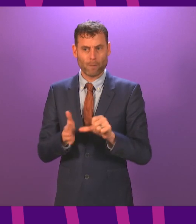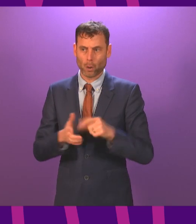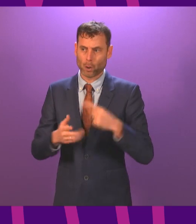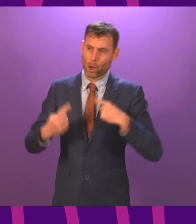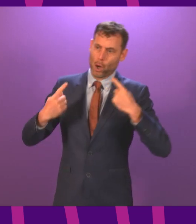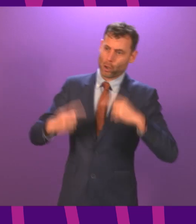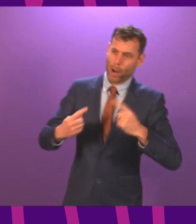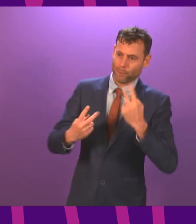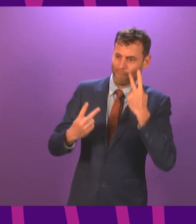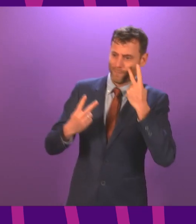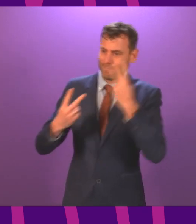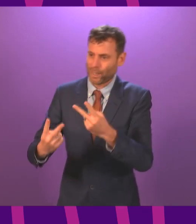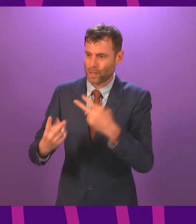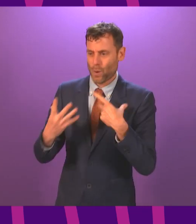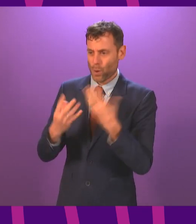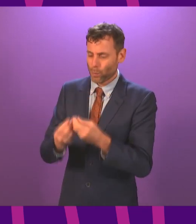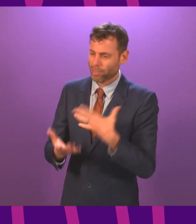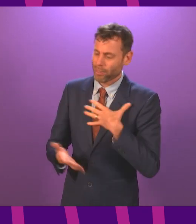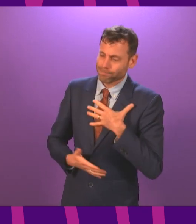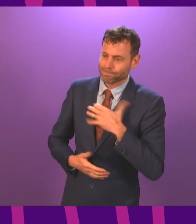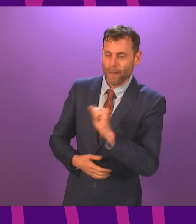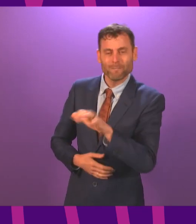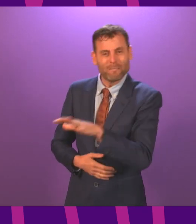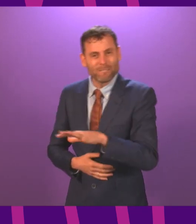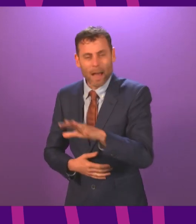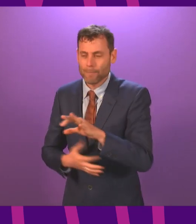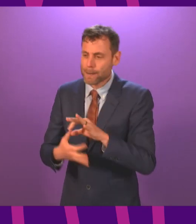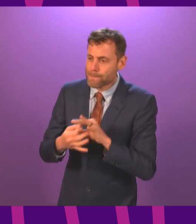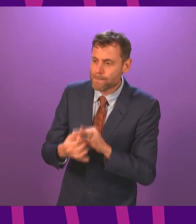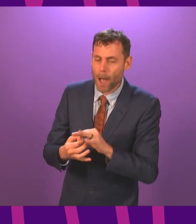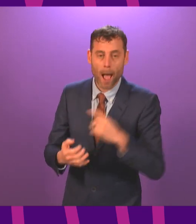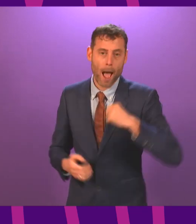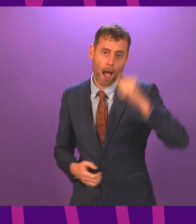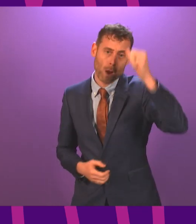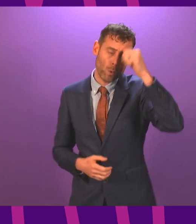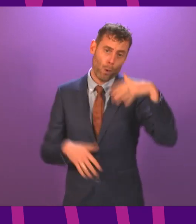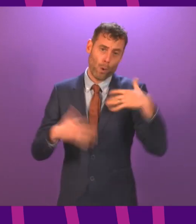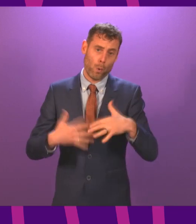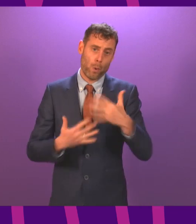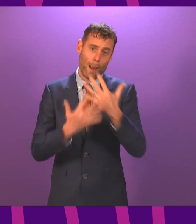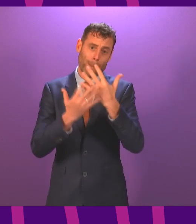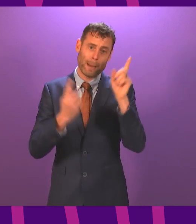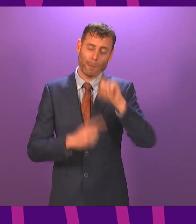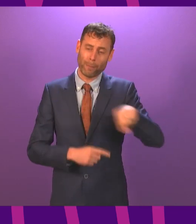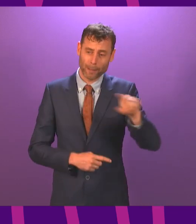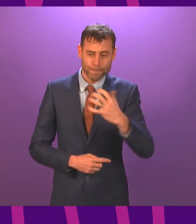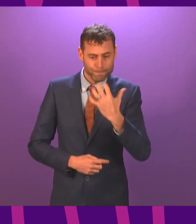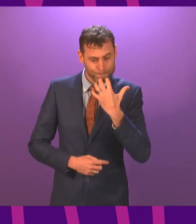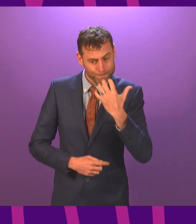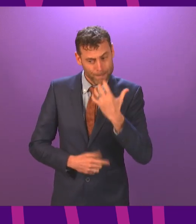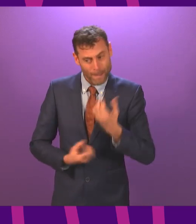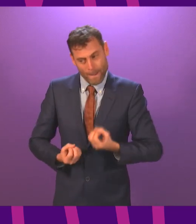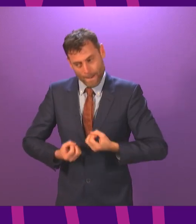for us all this year. I recognise the effort and forbearance that it is taking for people to keep going, and I thank them for those efforts.